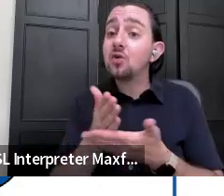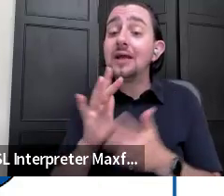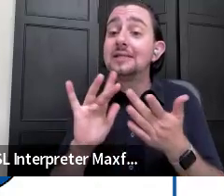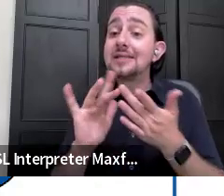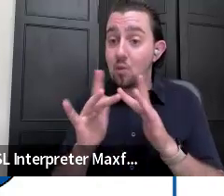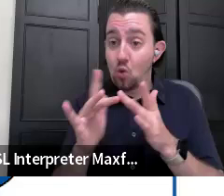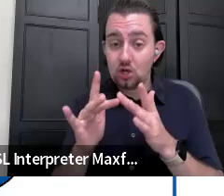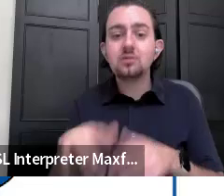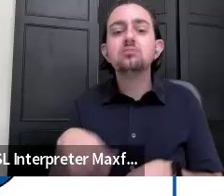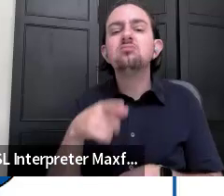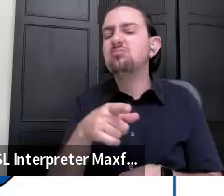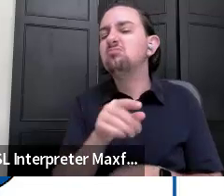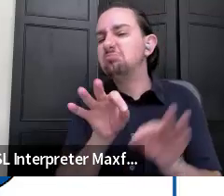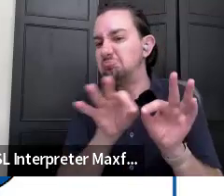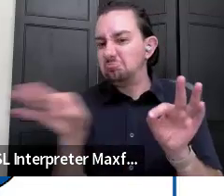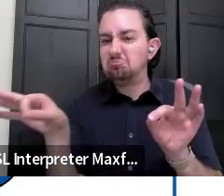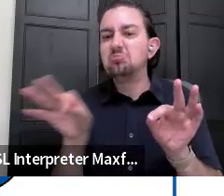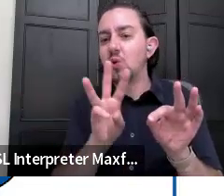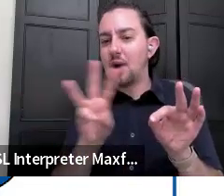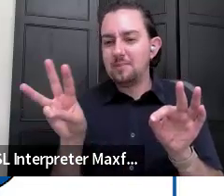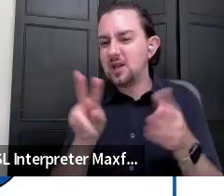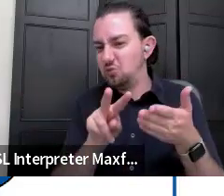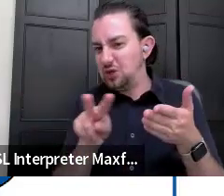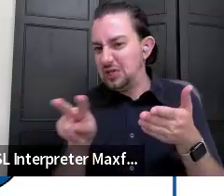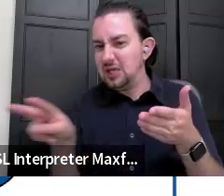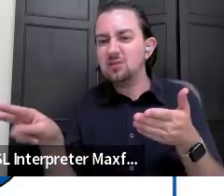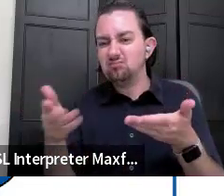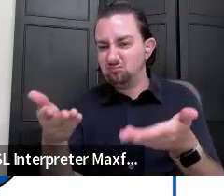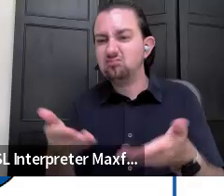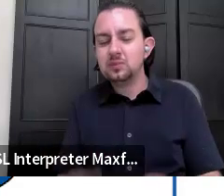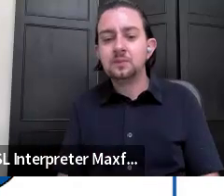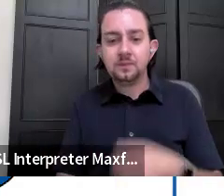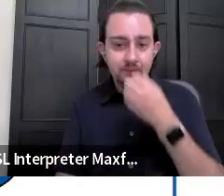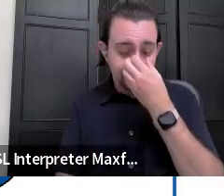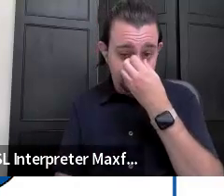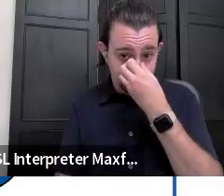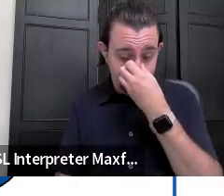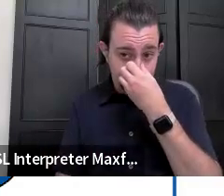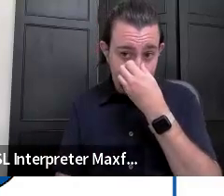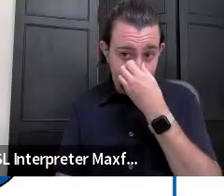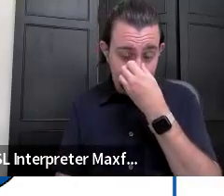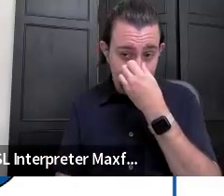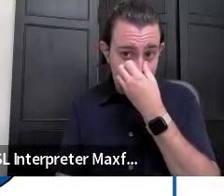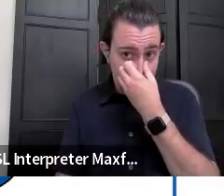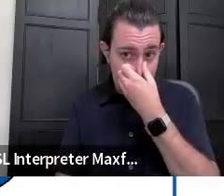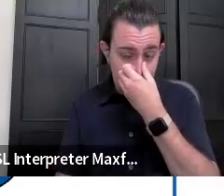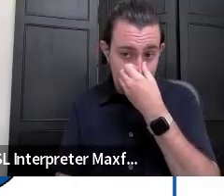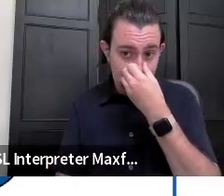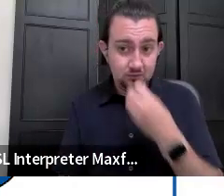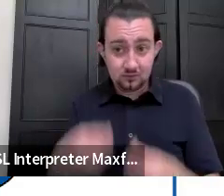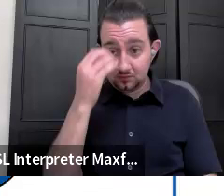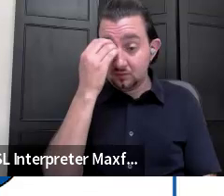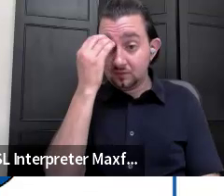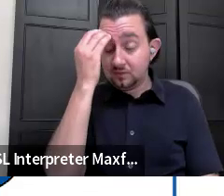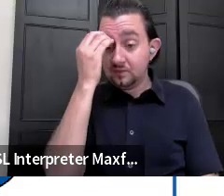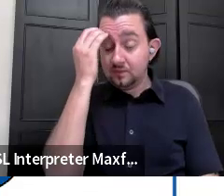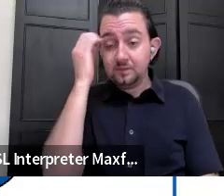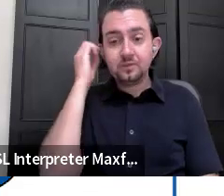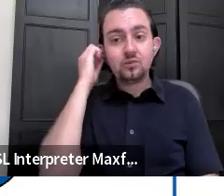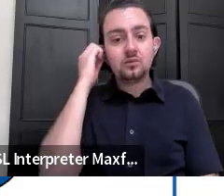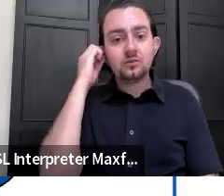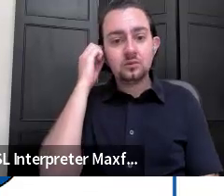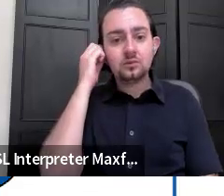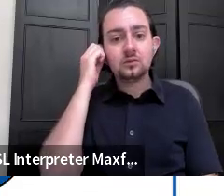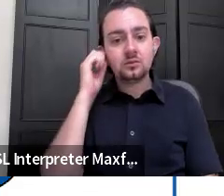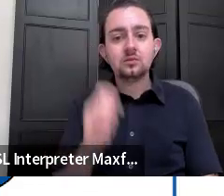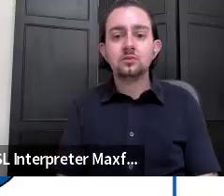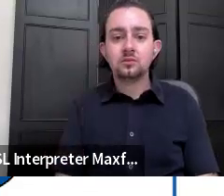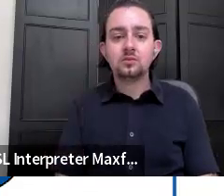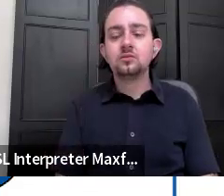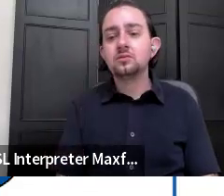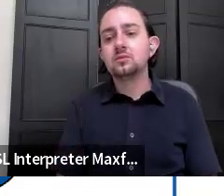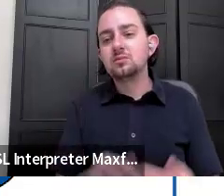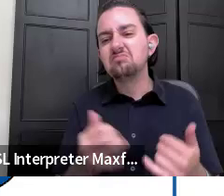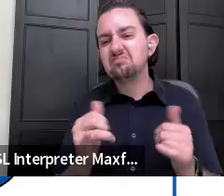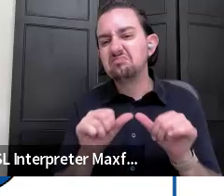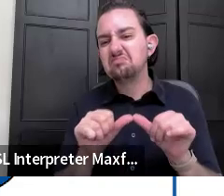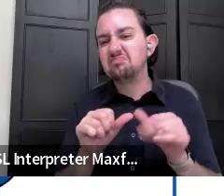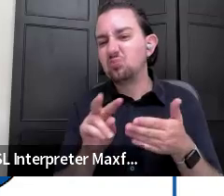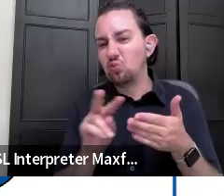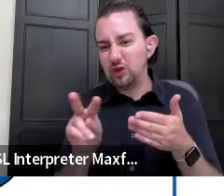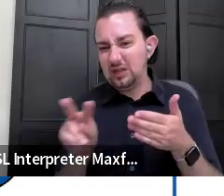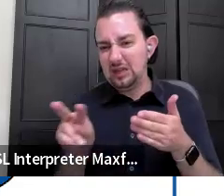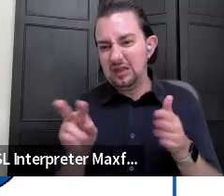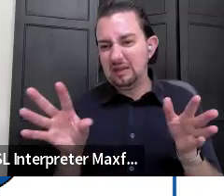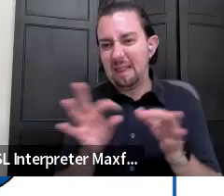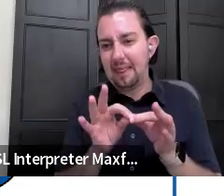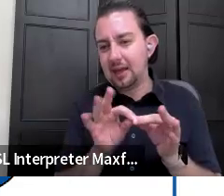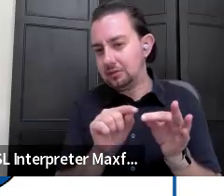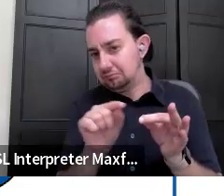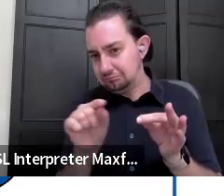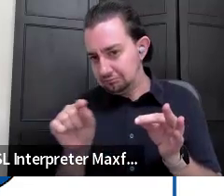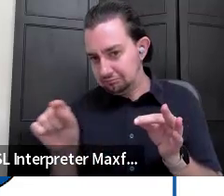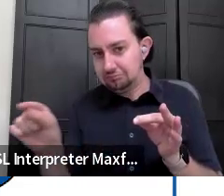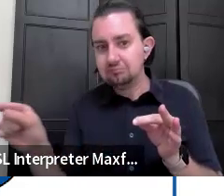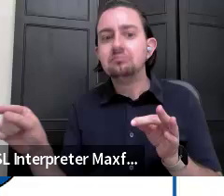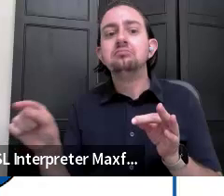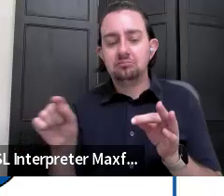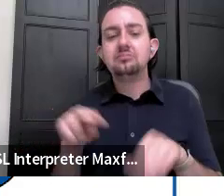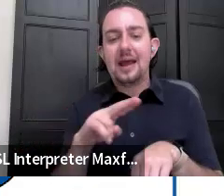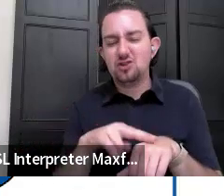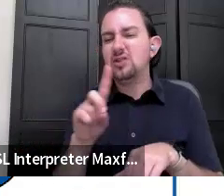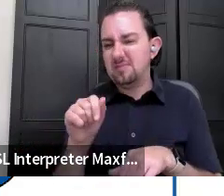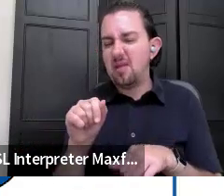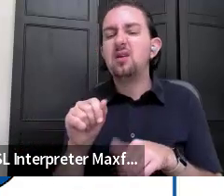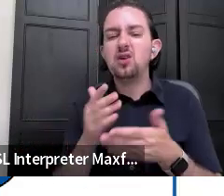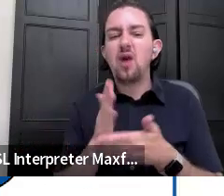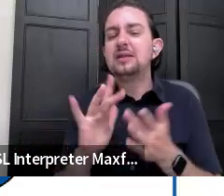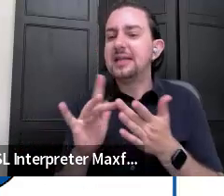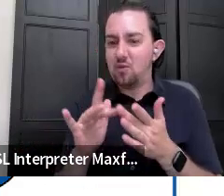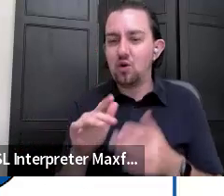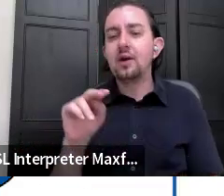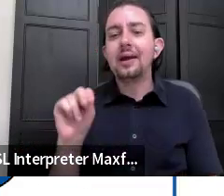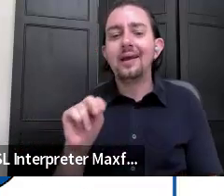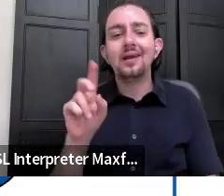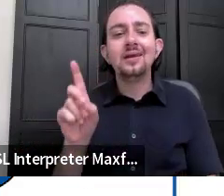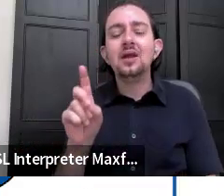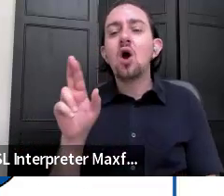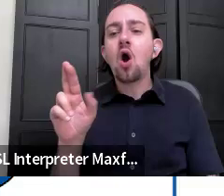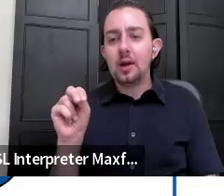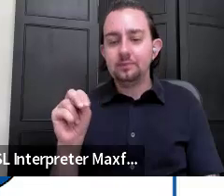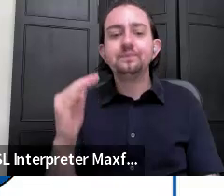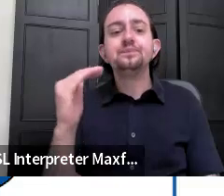At www.ndrn.org/issues/ADA-civil-rights/. And you can go to Autism Self Advocacy